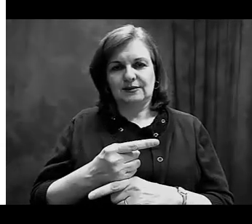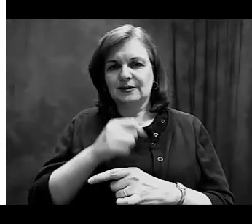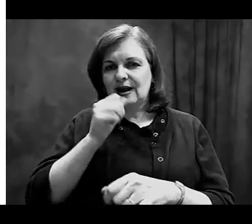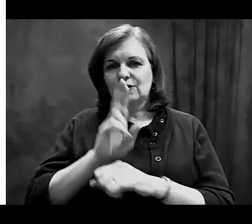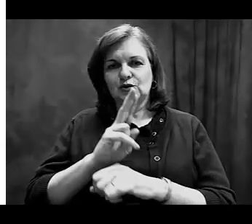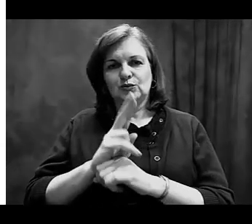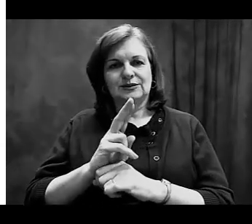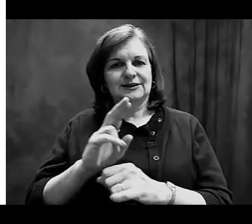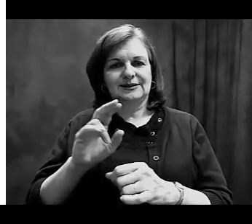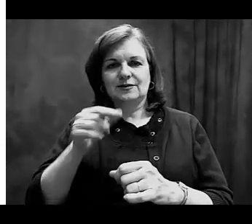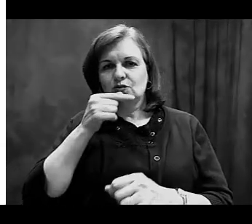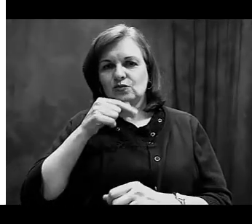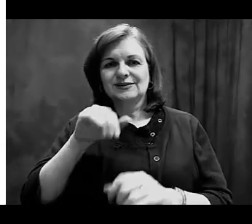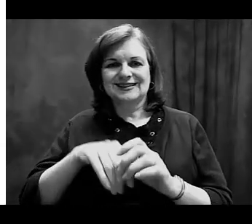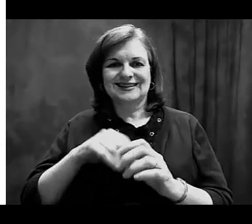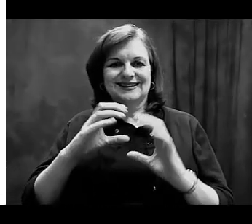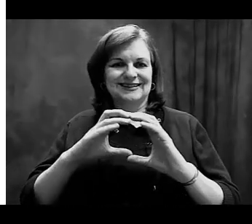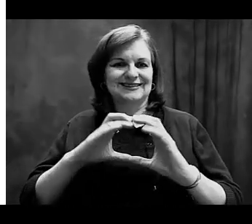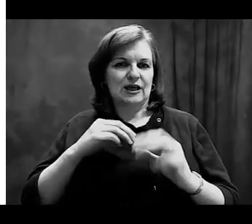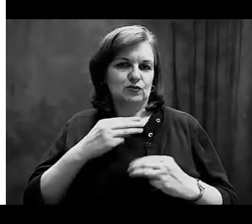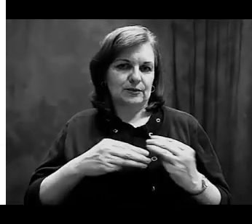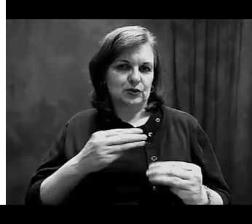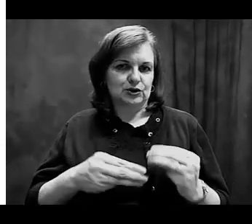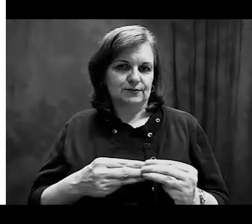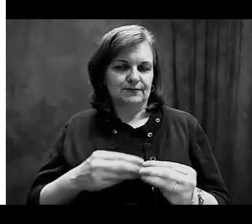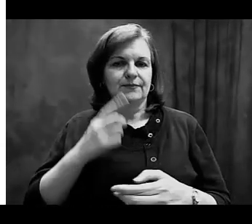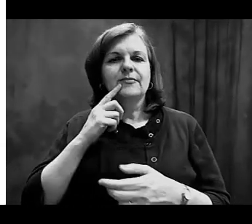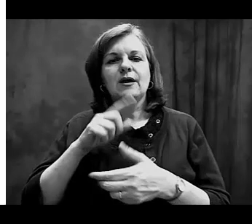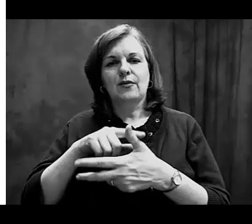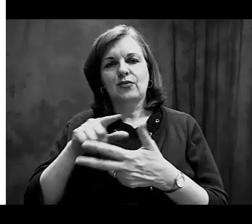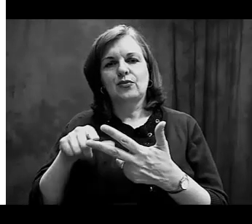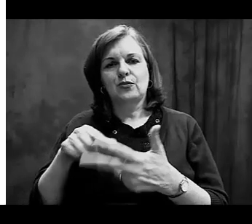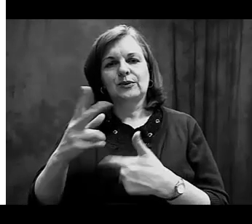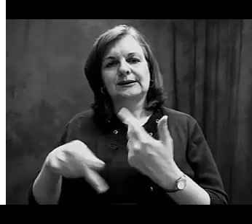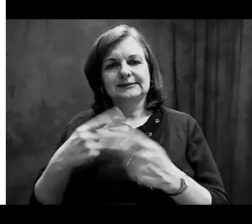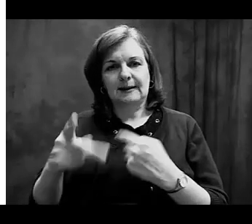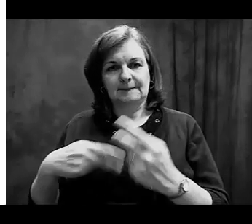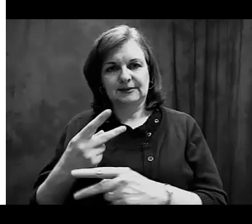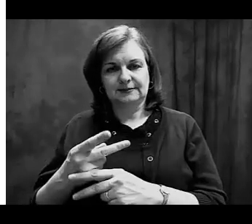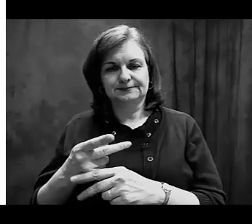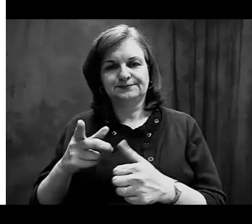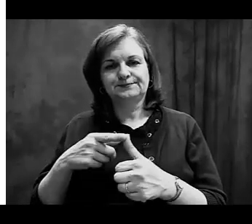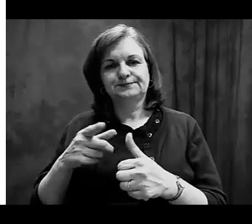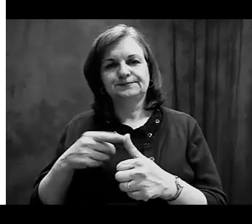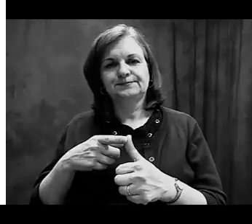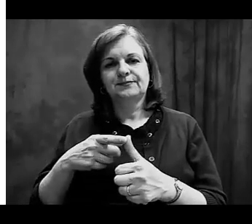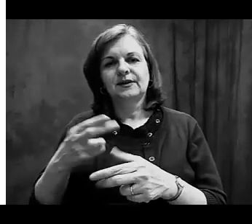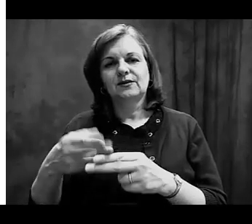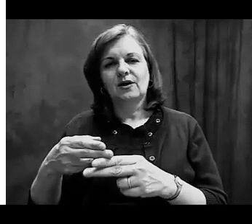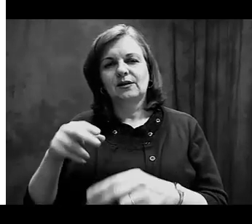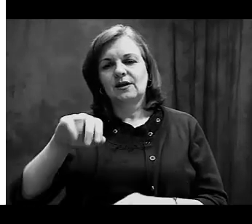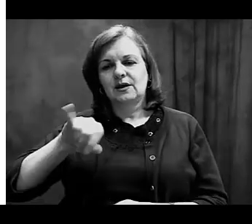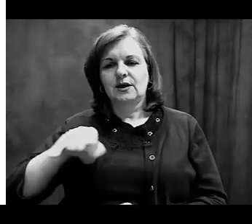and using it in cell respiration as they should we have got three types of diabetes one is what we refer to as juvenile onset